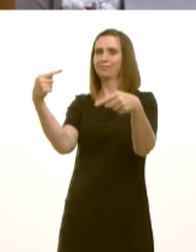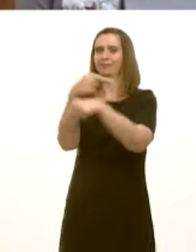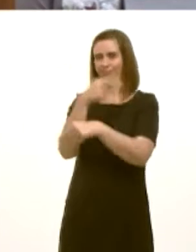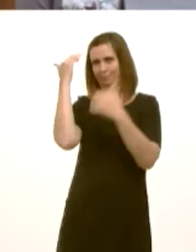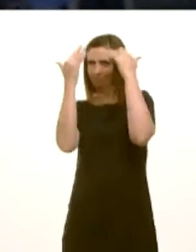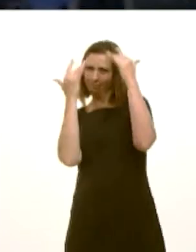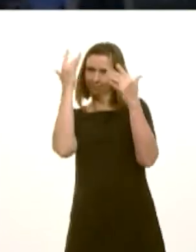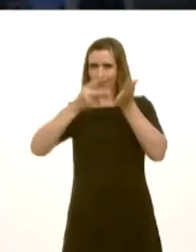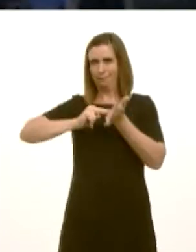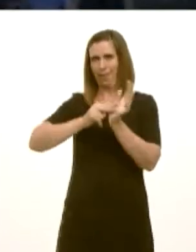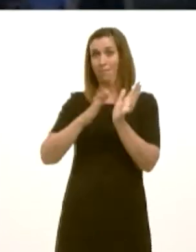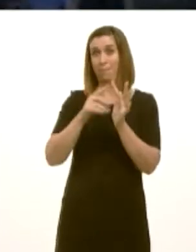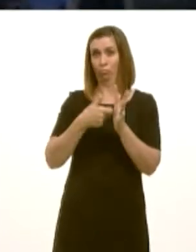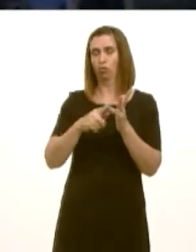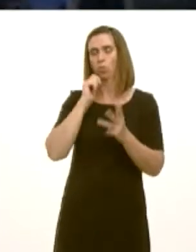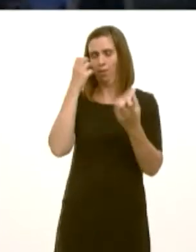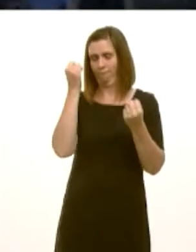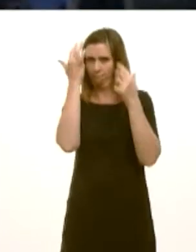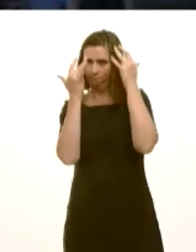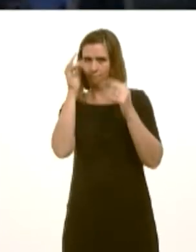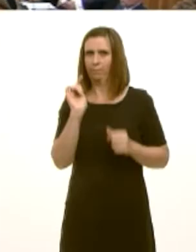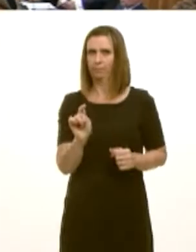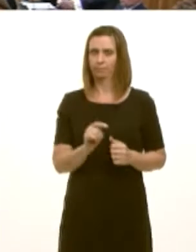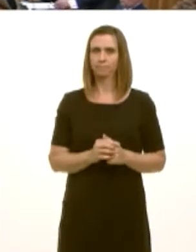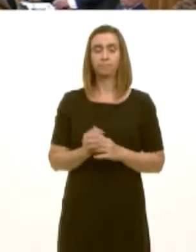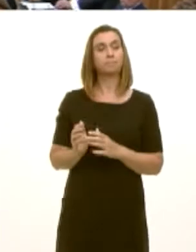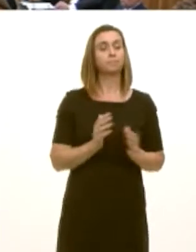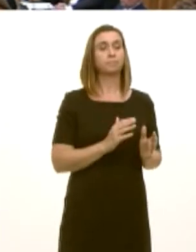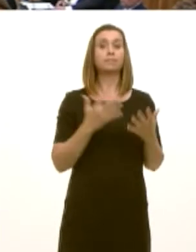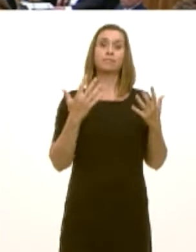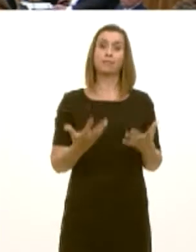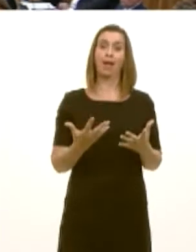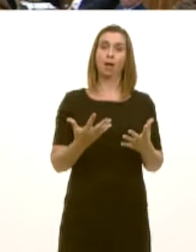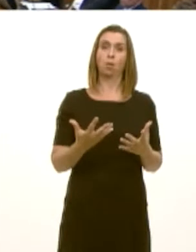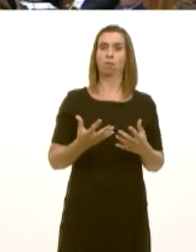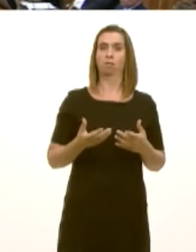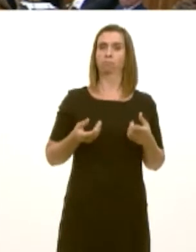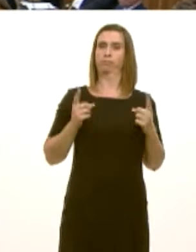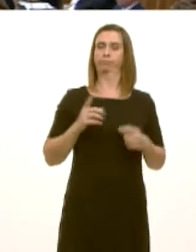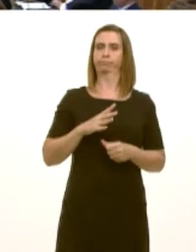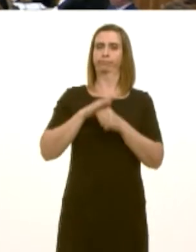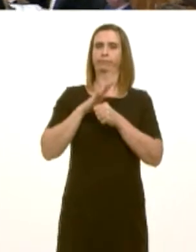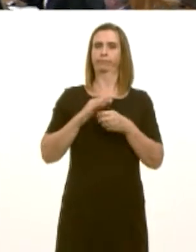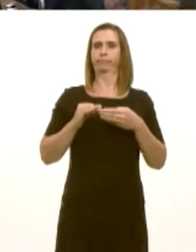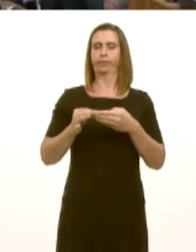Y Llywydd / The Presiding Officer: We now move to questions from party leaders, and first this afternoon we have the leader of the opposition, Andrew R.T. Davies.